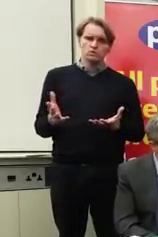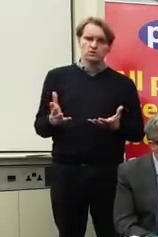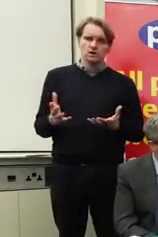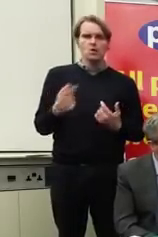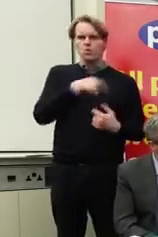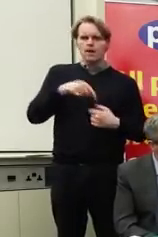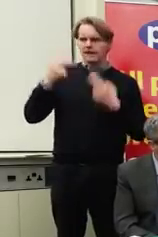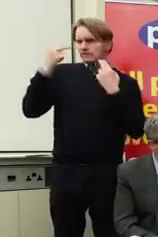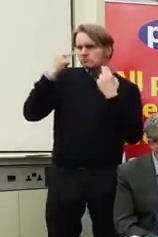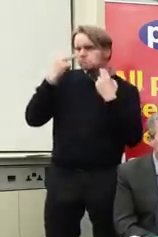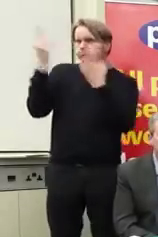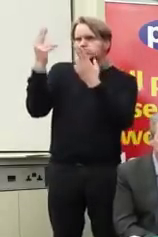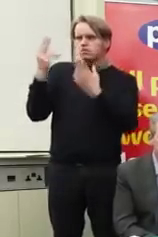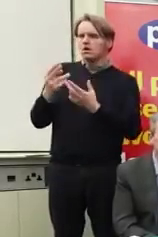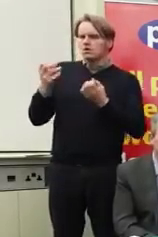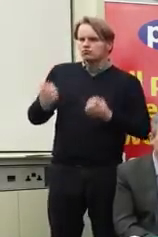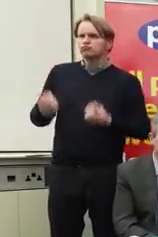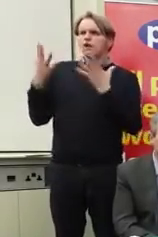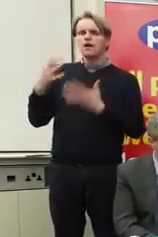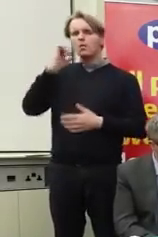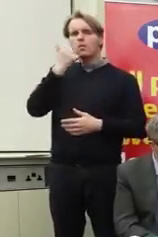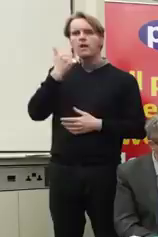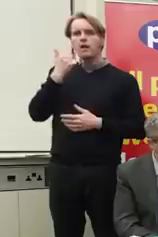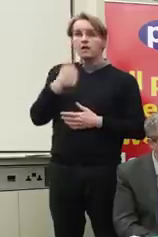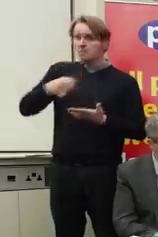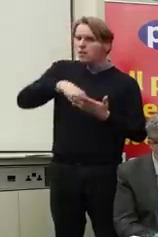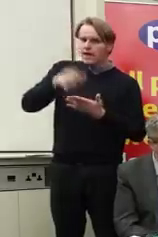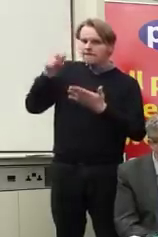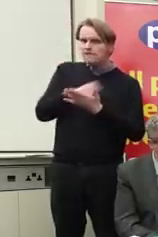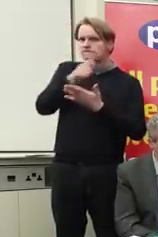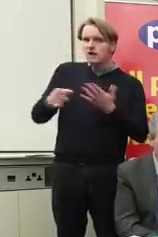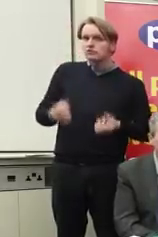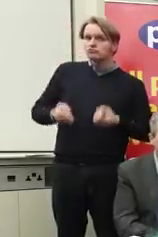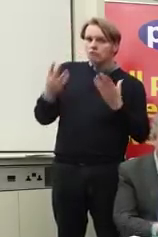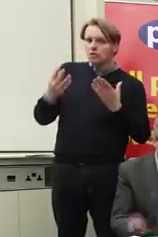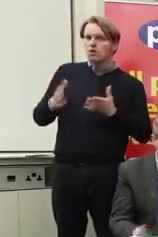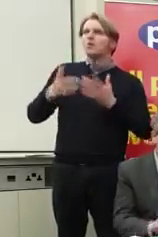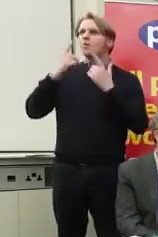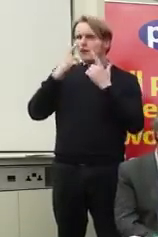realise we mean business. So when it comes to this vote we can win and we are determined to win and make sure that's the message